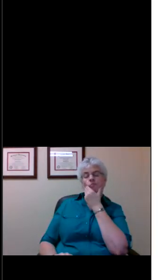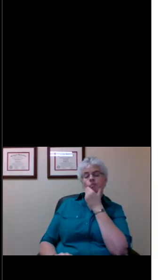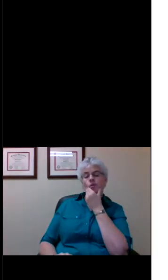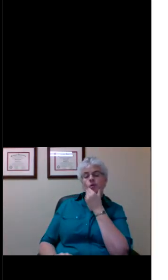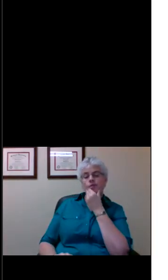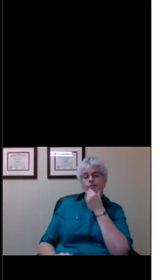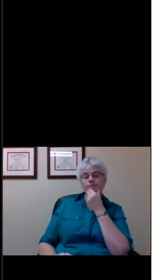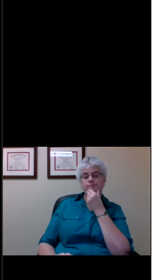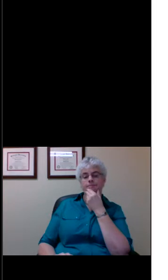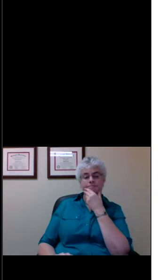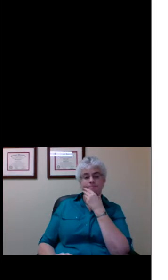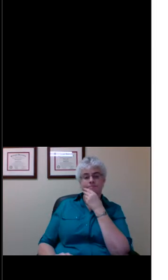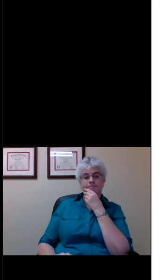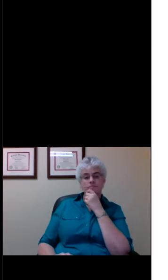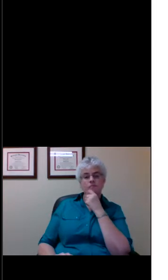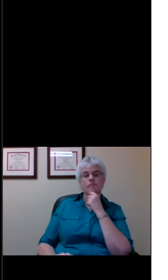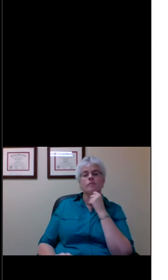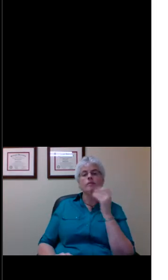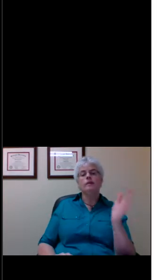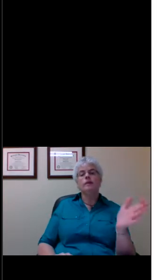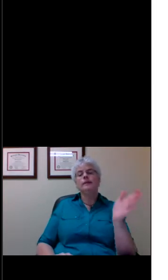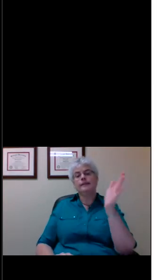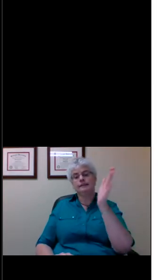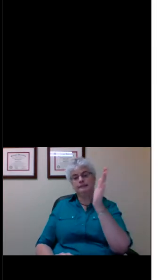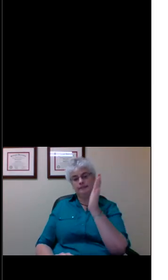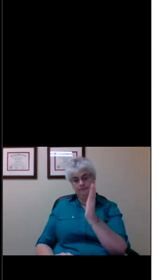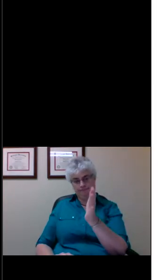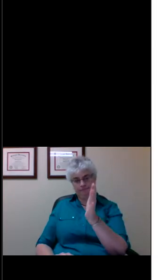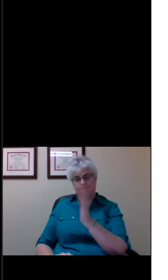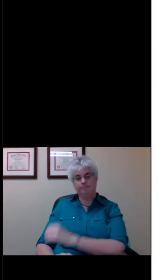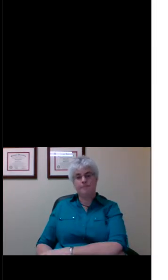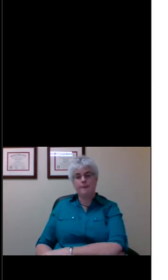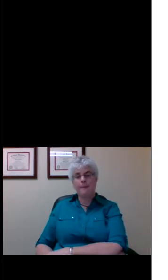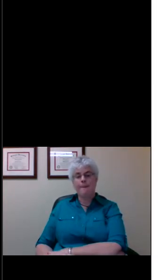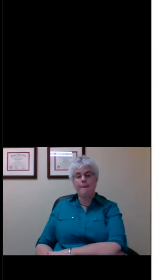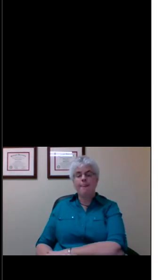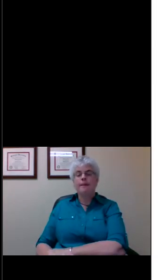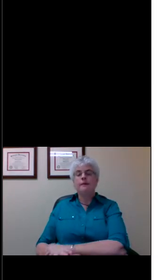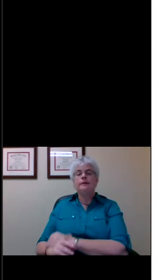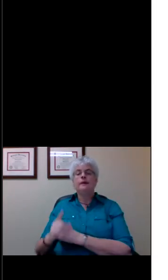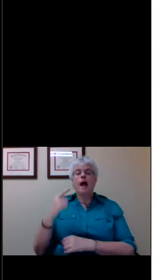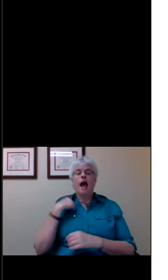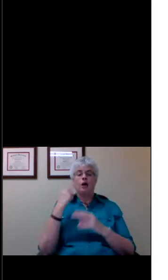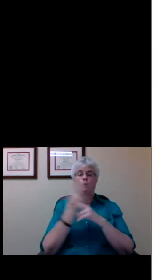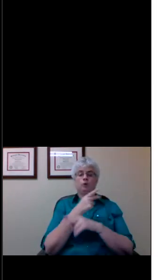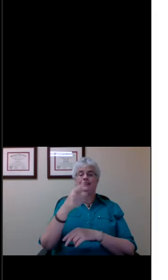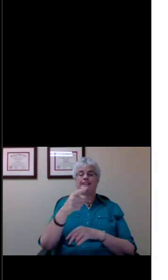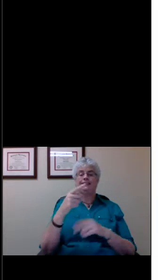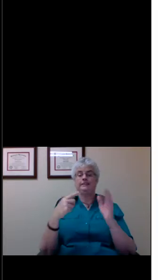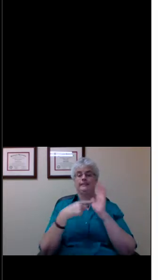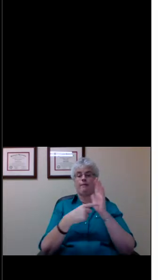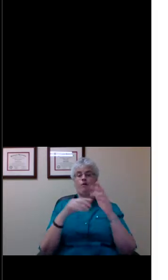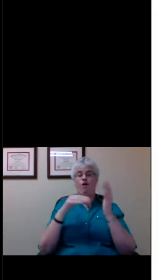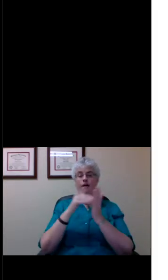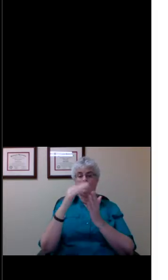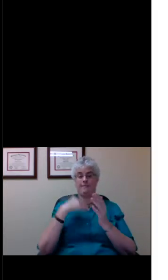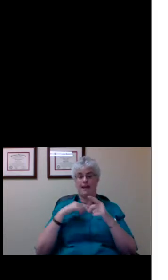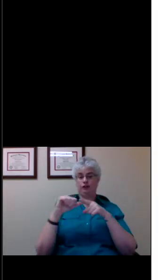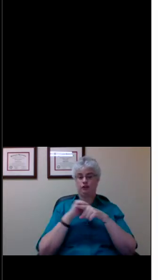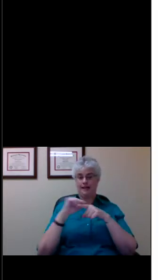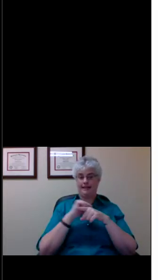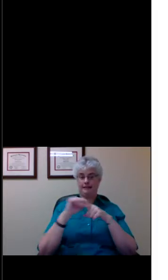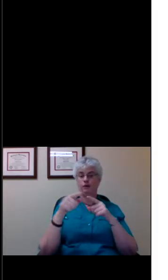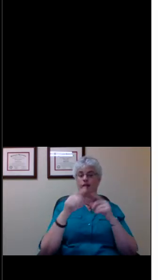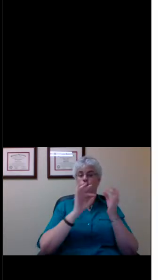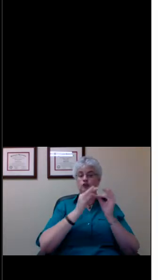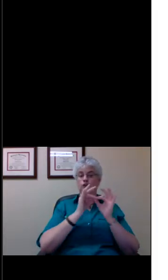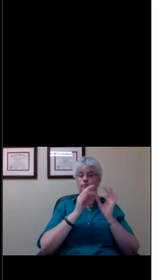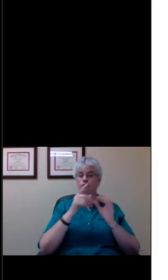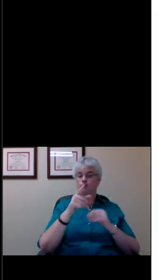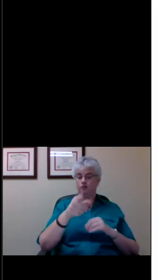message that they're citing. Next slide. I like to use this example often in my trainings